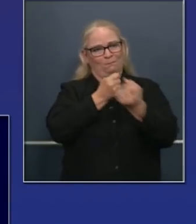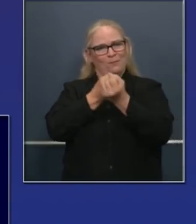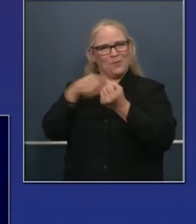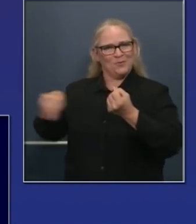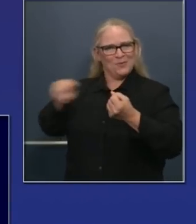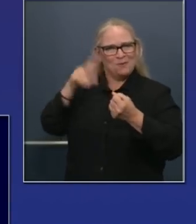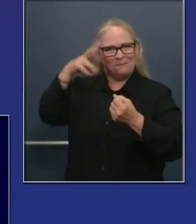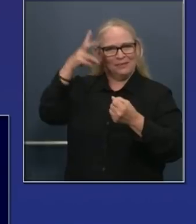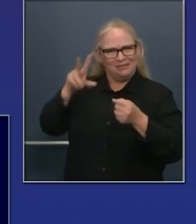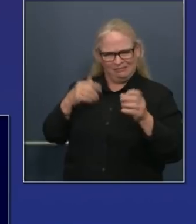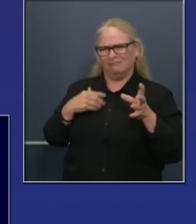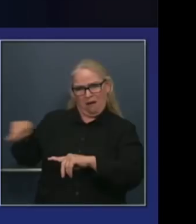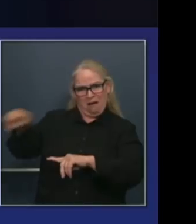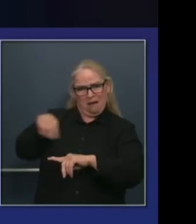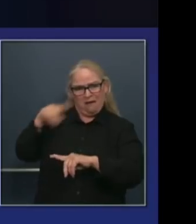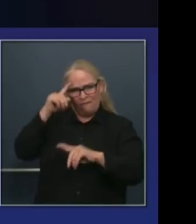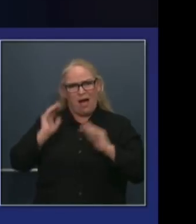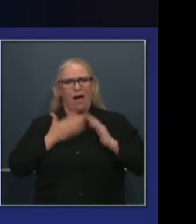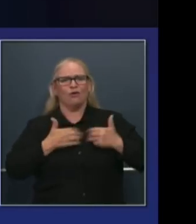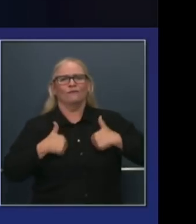WE'RE ANNOUNCING TODAY WITH THE ADDITIONAL AND HELPING SUPPORT